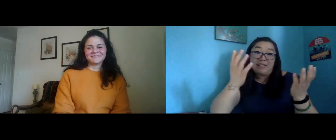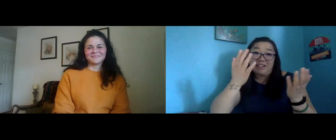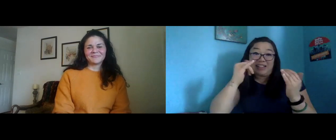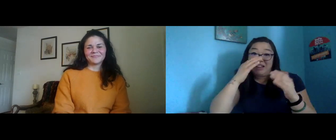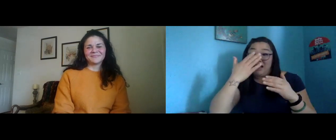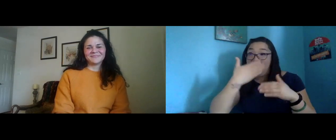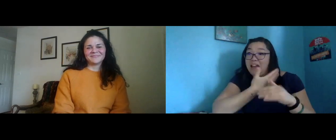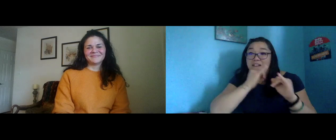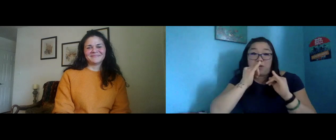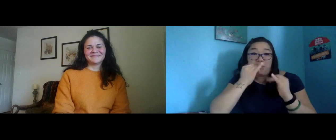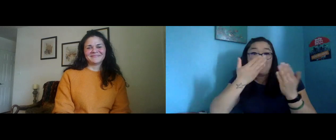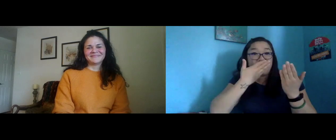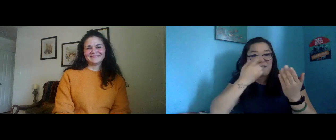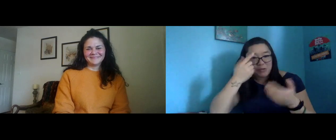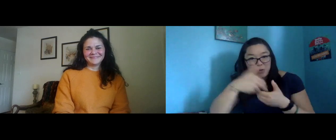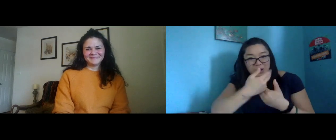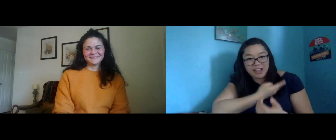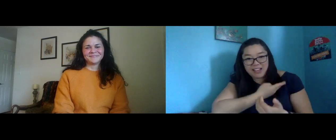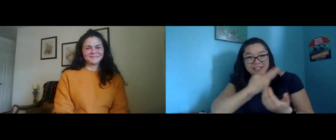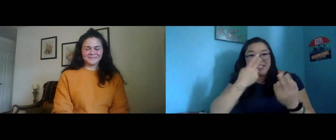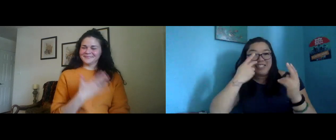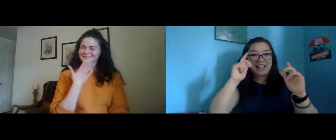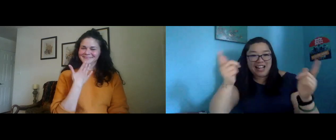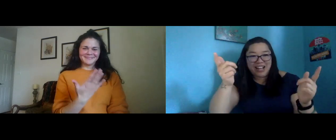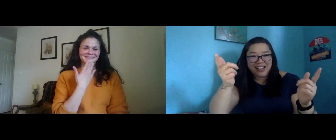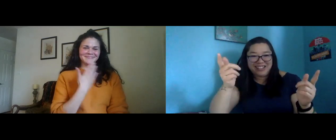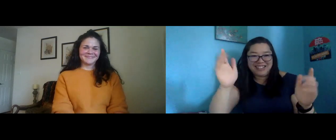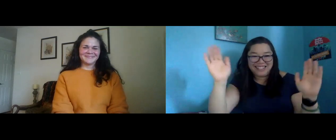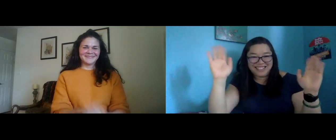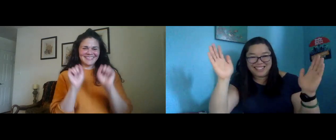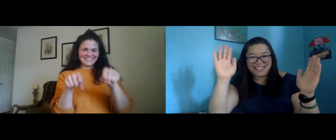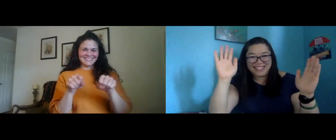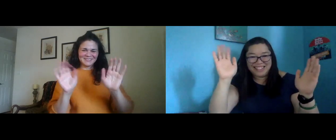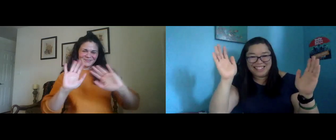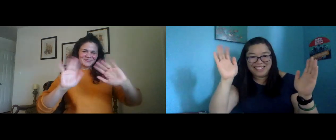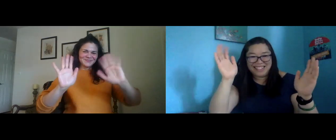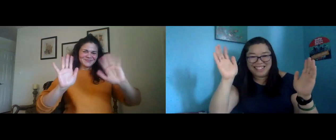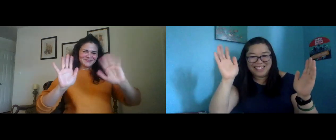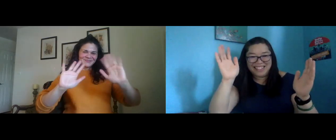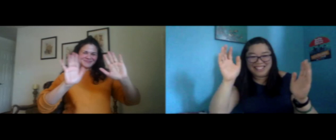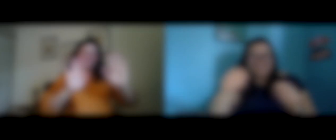P: That’s our interview. Thank you for joining us, Alexandria. See you later. A: Yes!